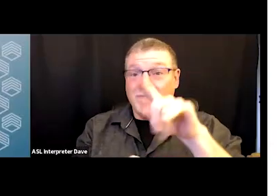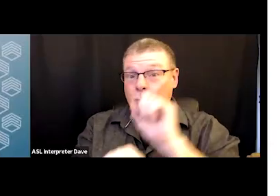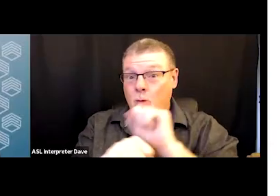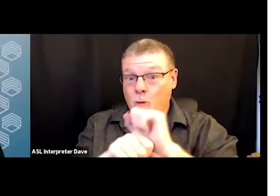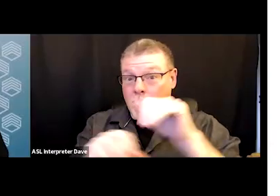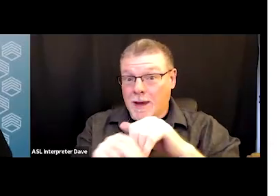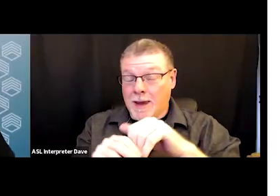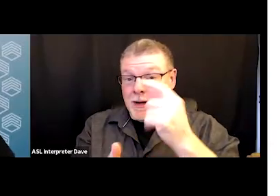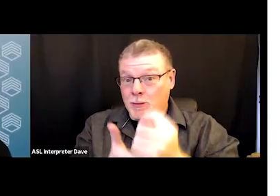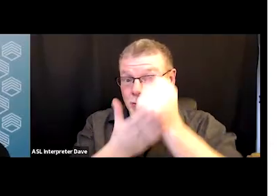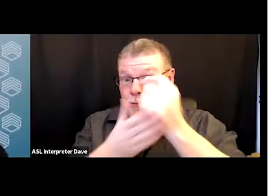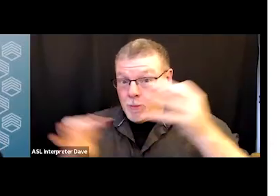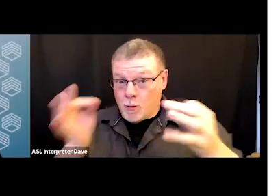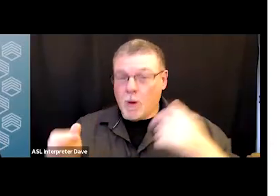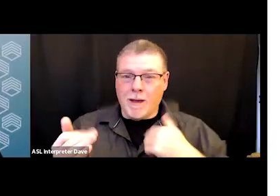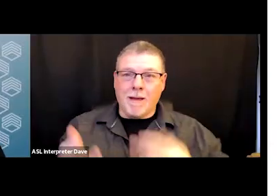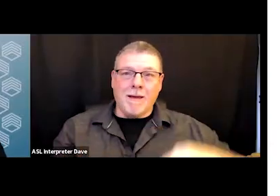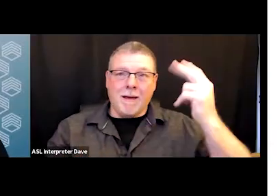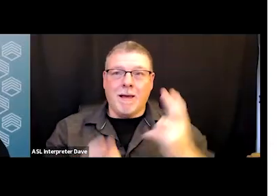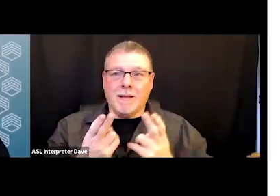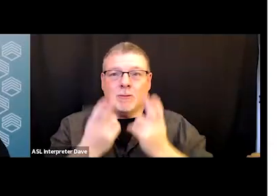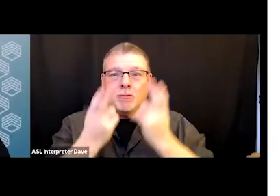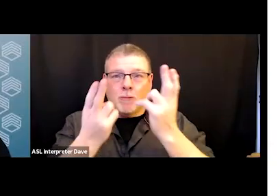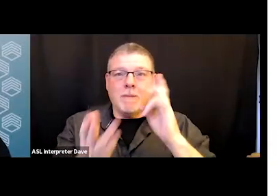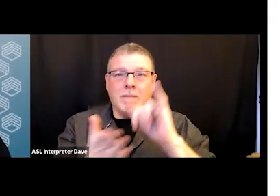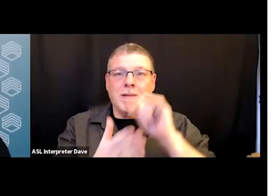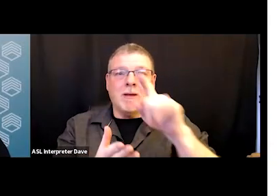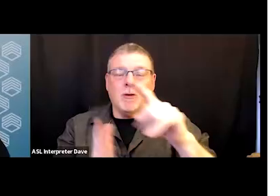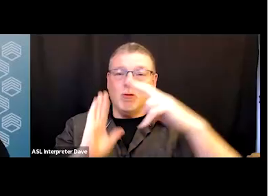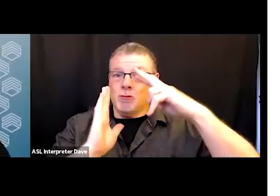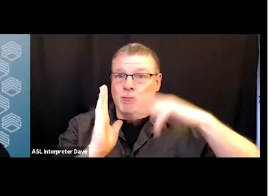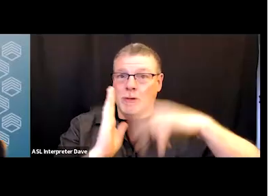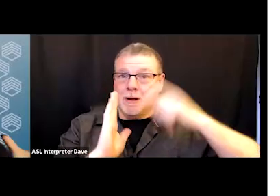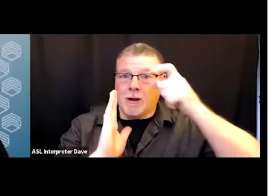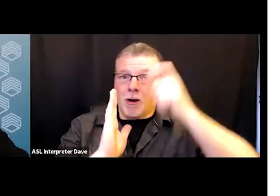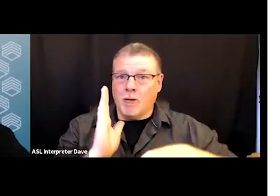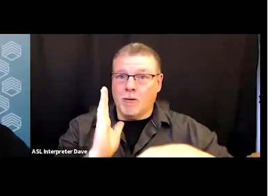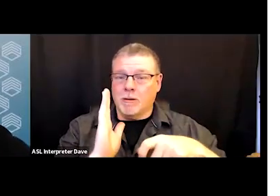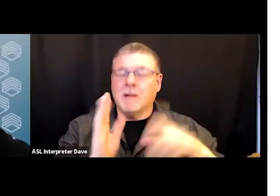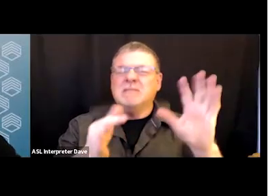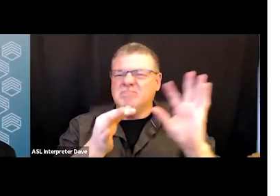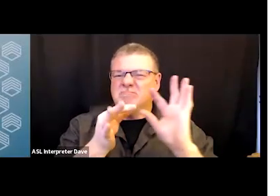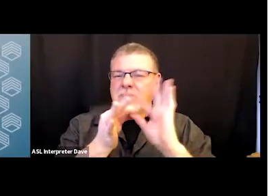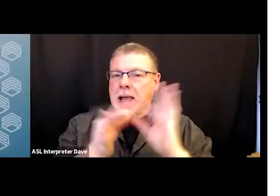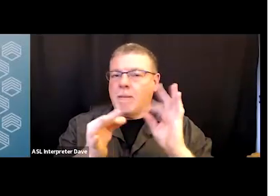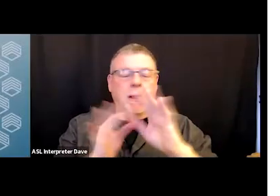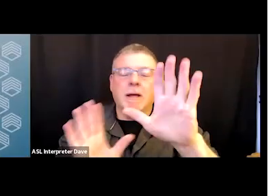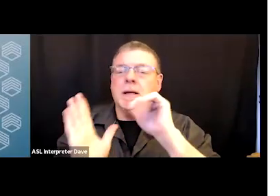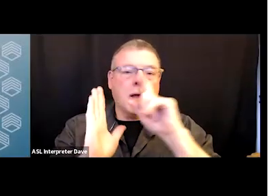I would highly recommend that you read this article. It's a commentary article, it's not a research article,